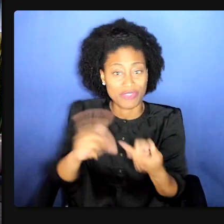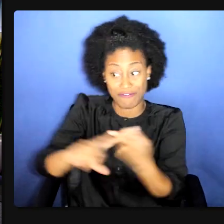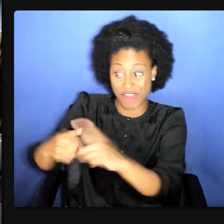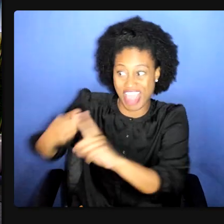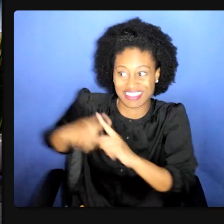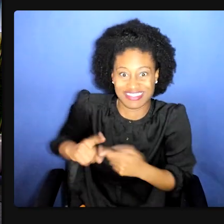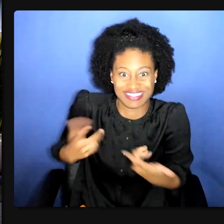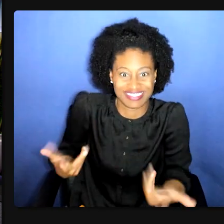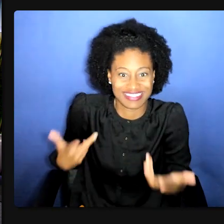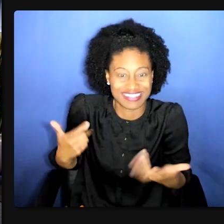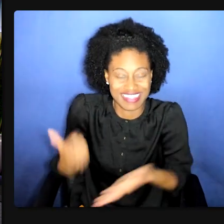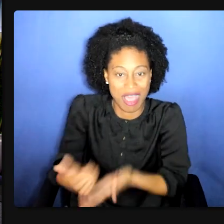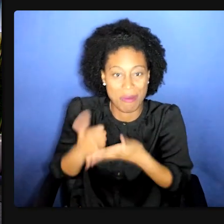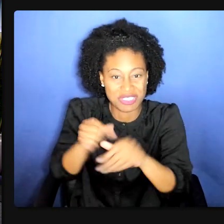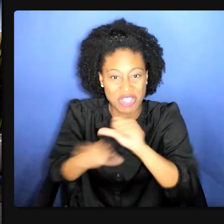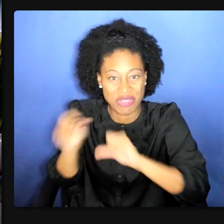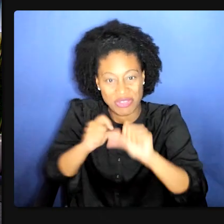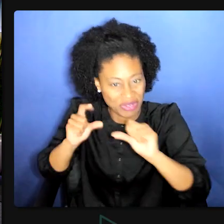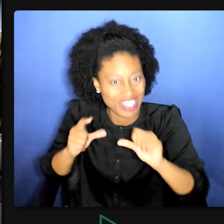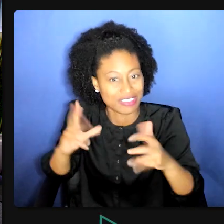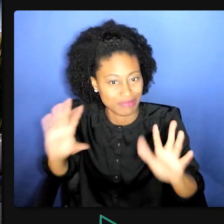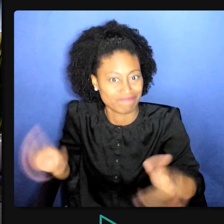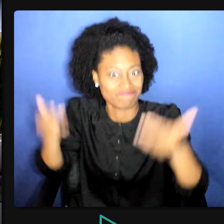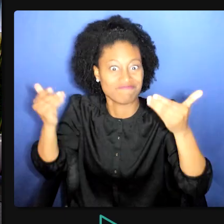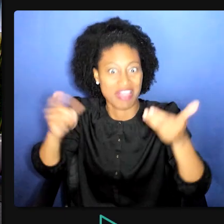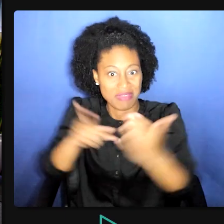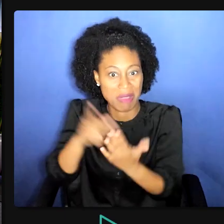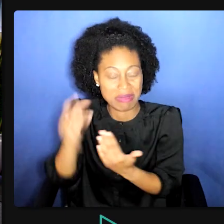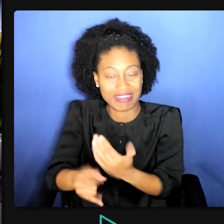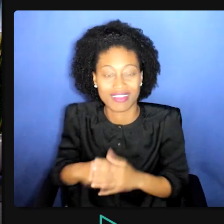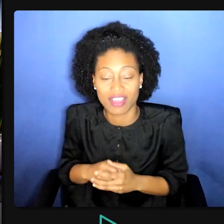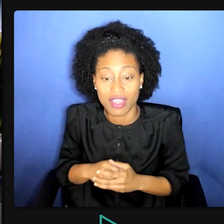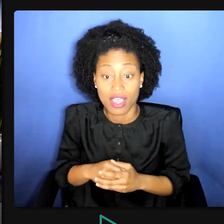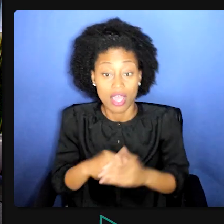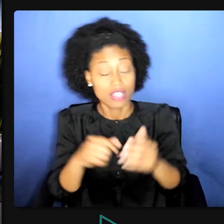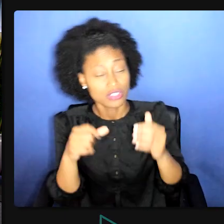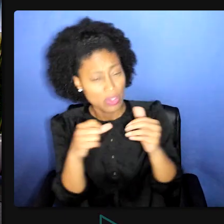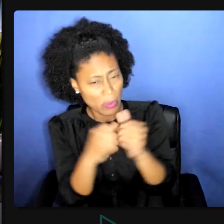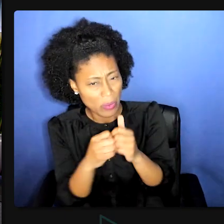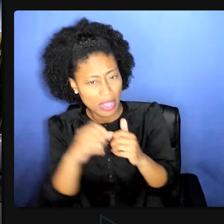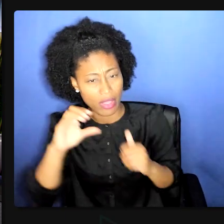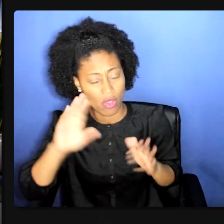make things as good as possible and with that open xr it means that people can bring a device